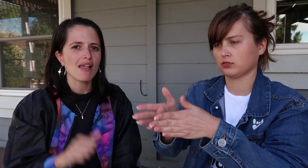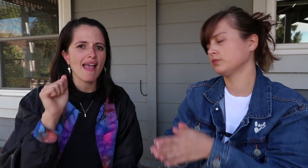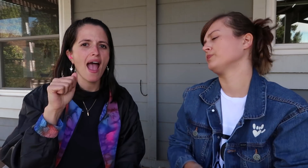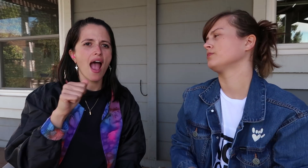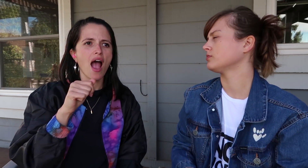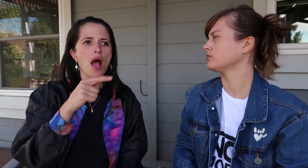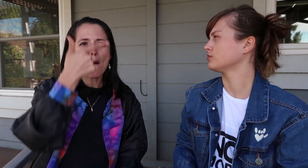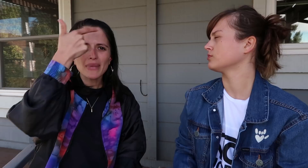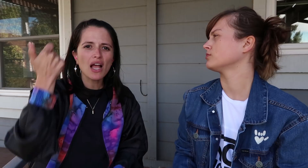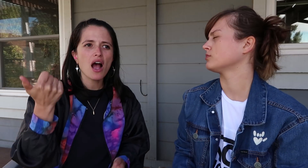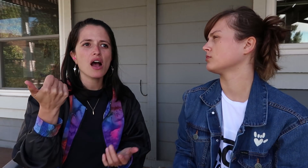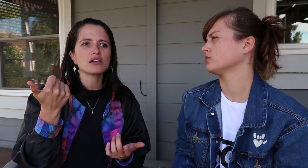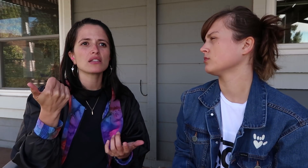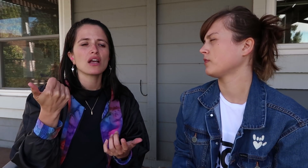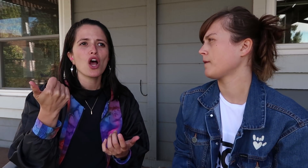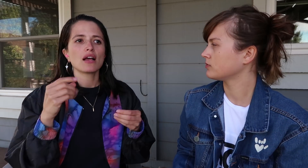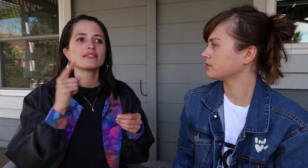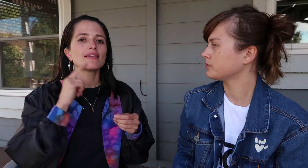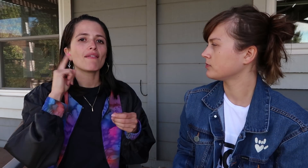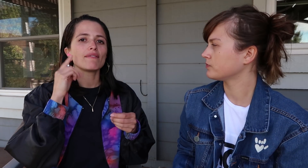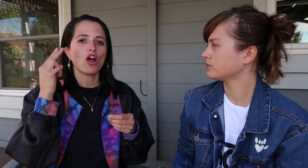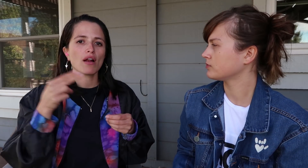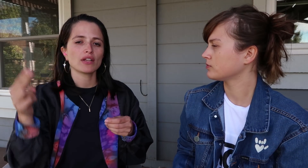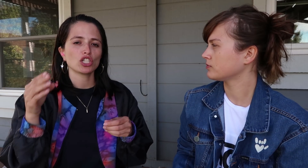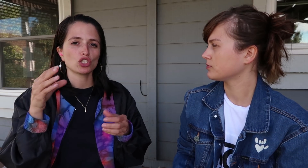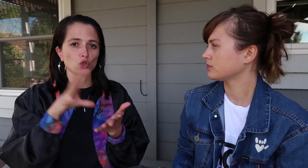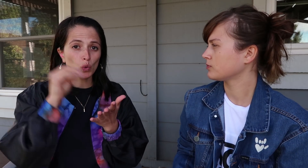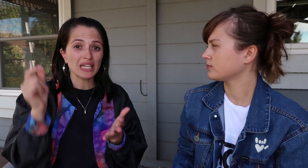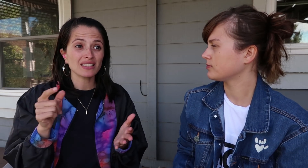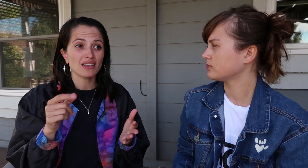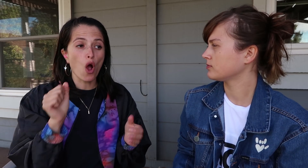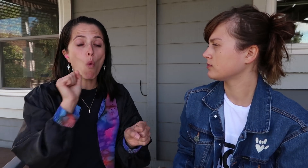Because deaf and hard of hearing students